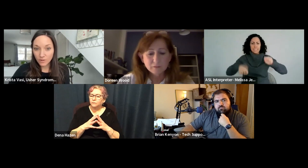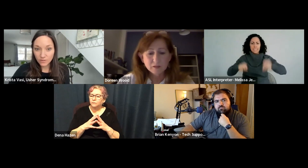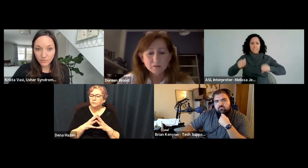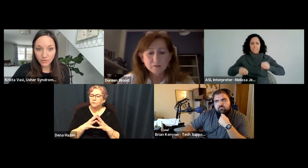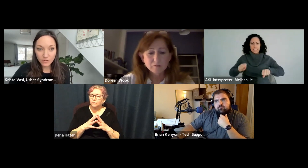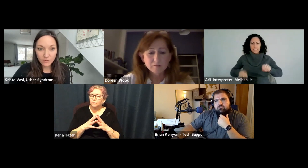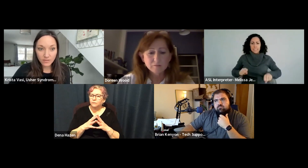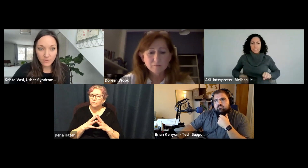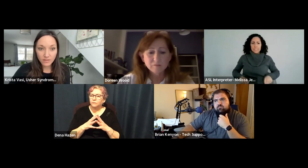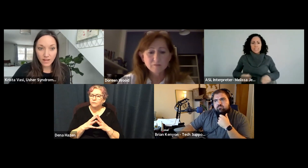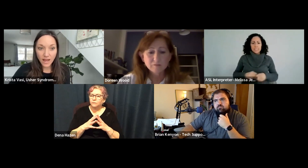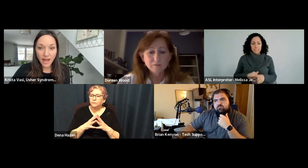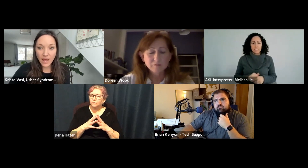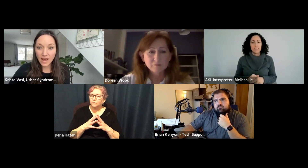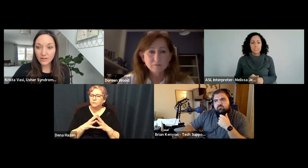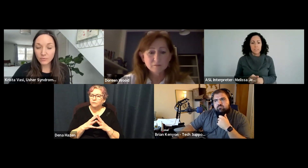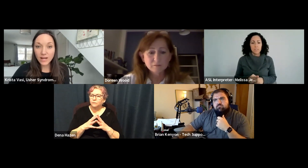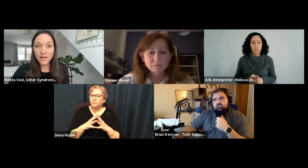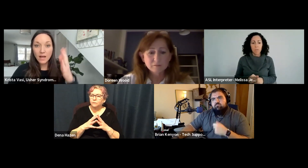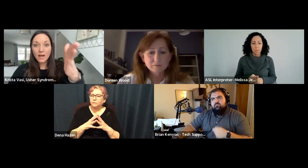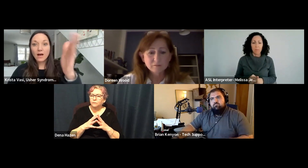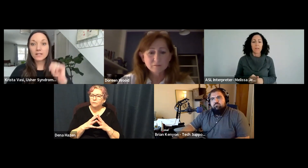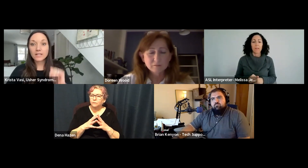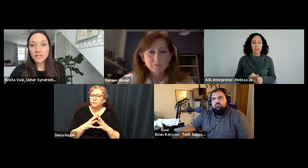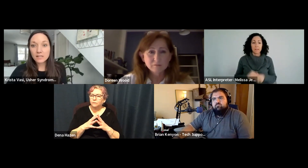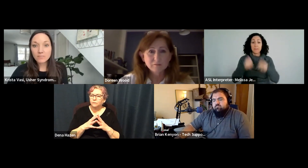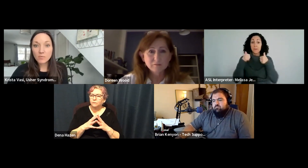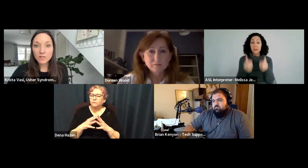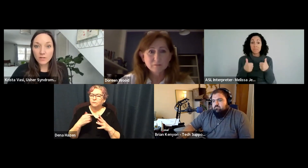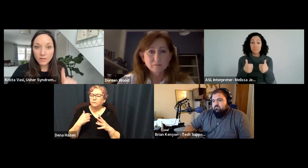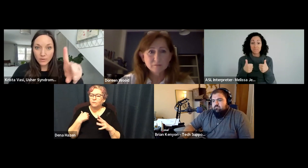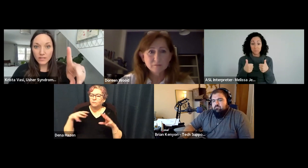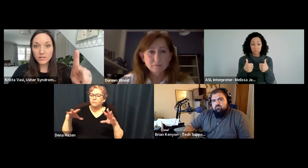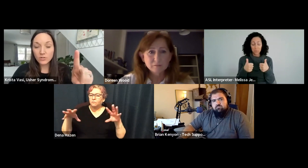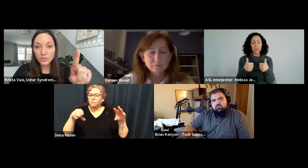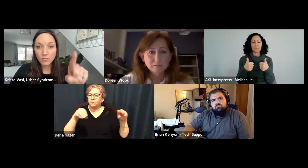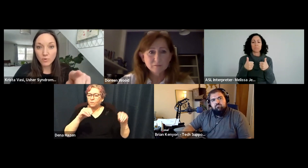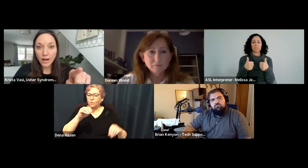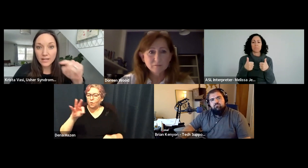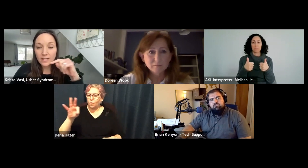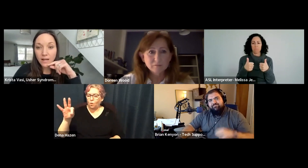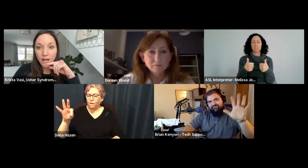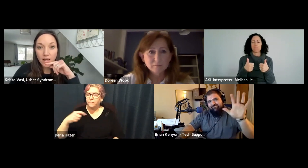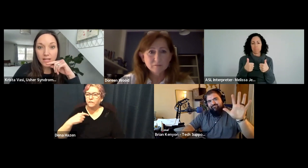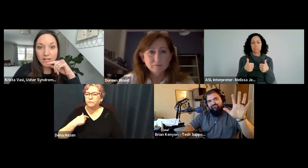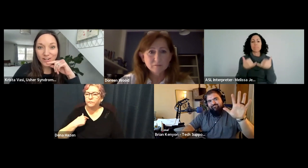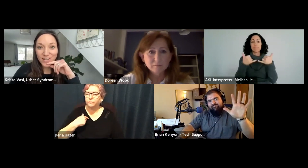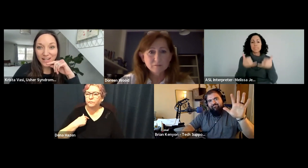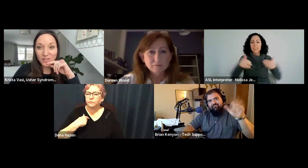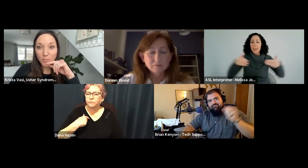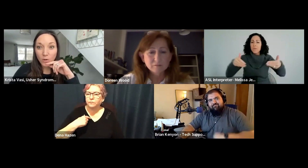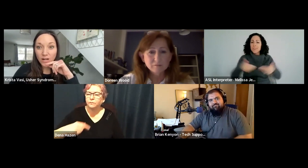Wonderful and great. I'll take this moment to quickly introduce Brian. He's our tech support.